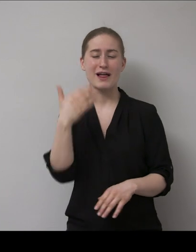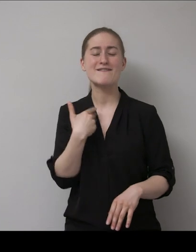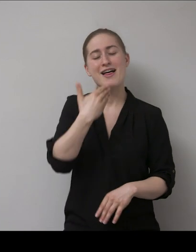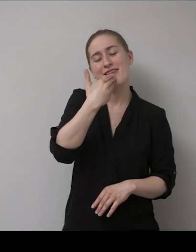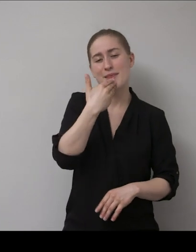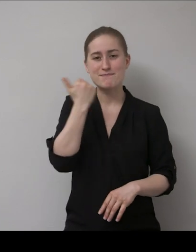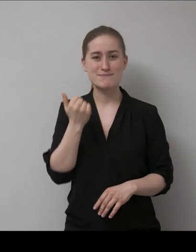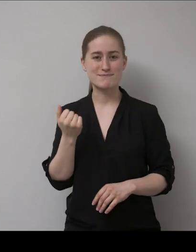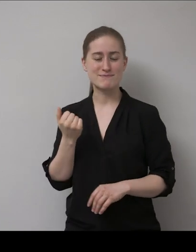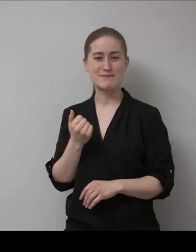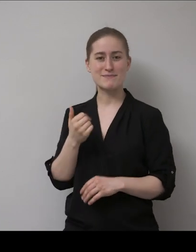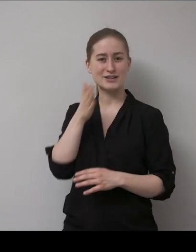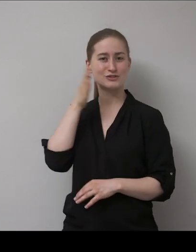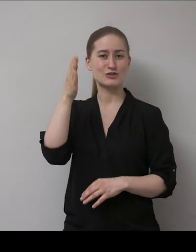and brightest of futures as you move forward.